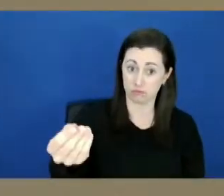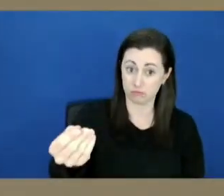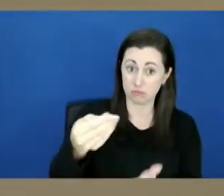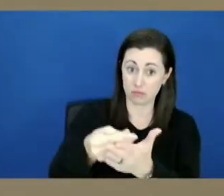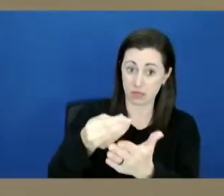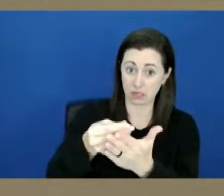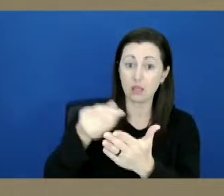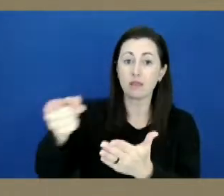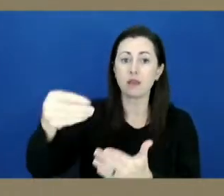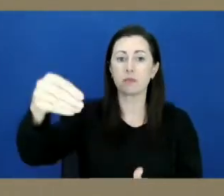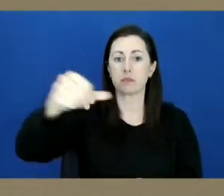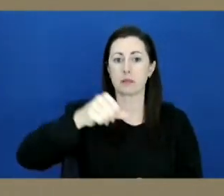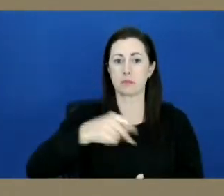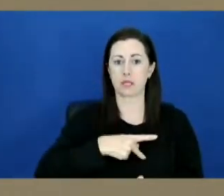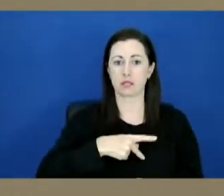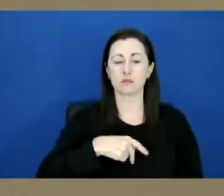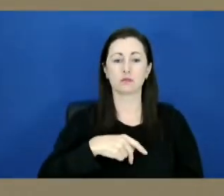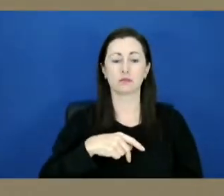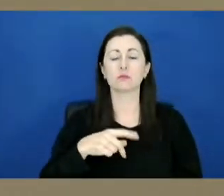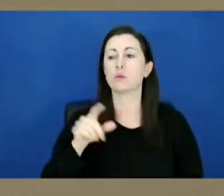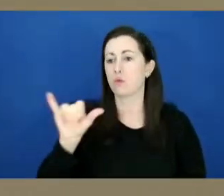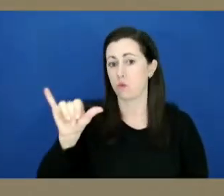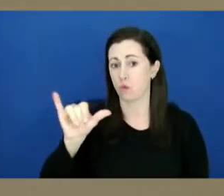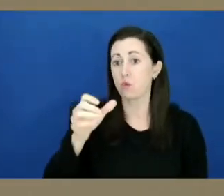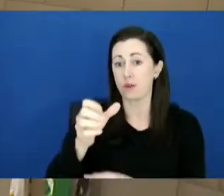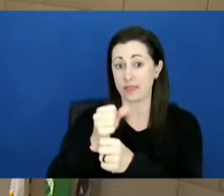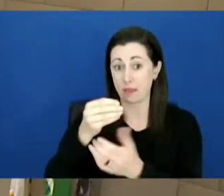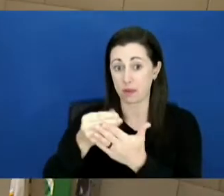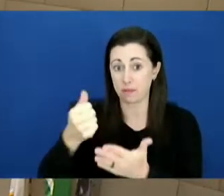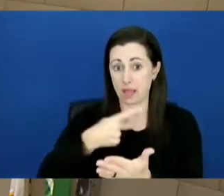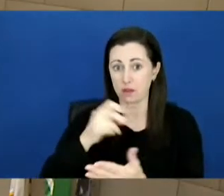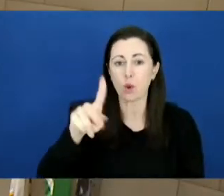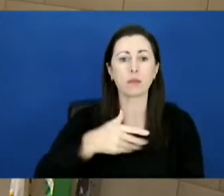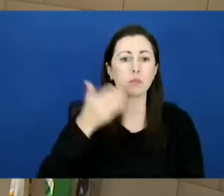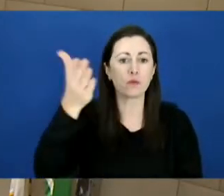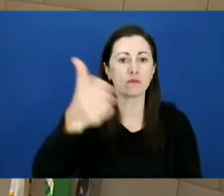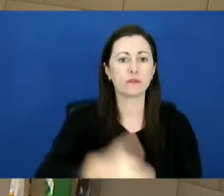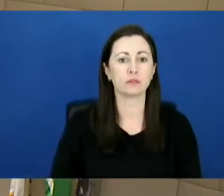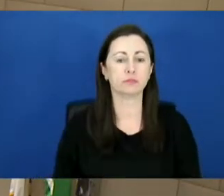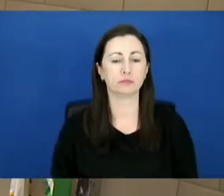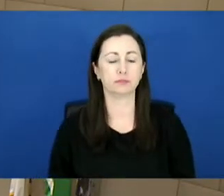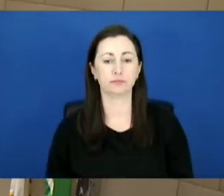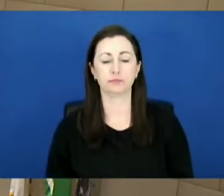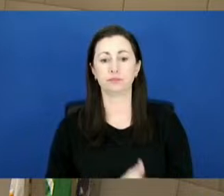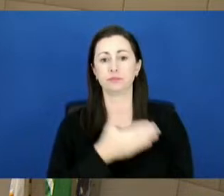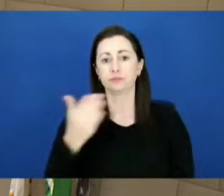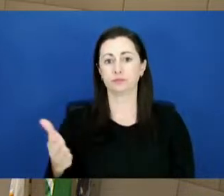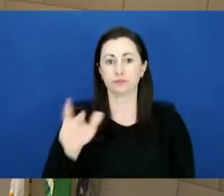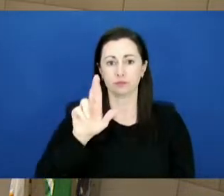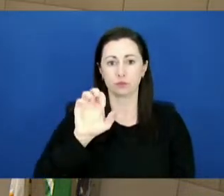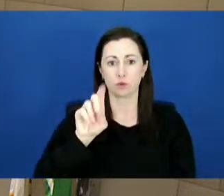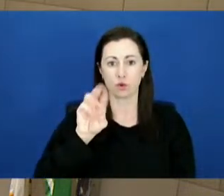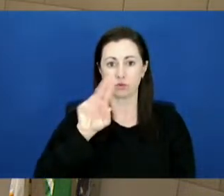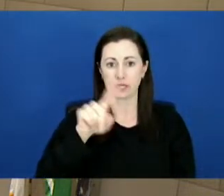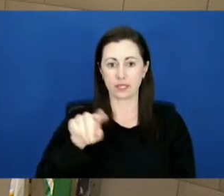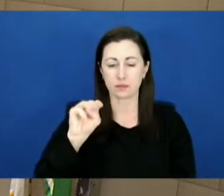REIMBURSEMENT BASED GRANT, TECHNICALLY, WE UP FRONT IT AND THEY REIMBURSE IT.